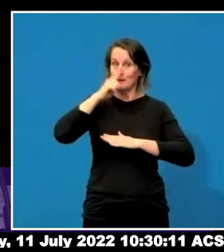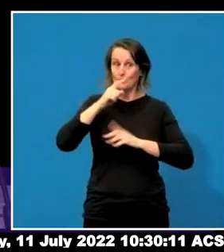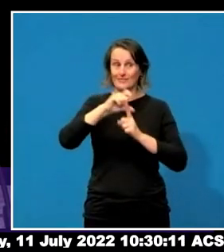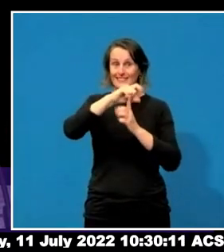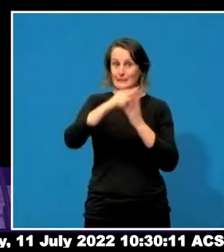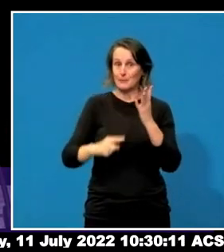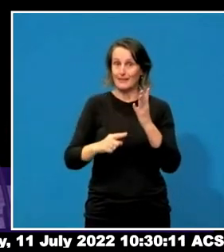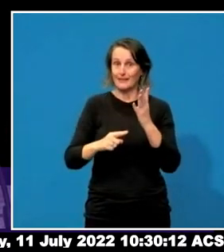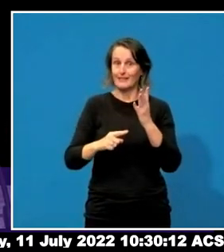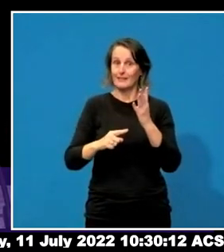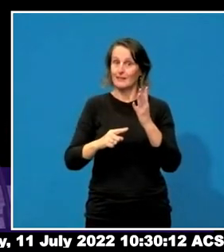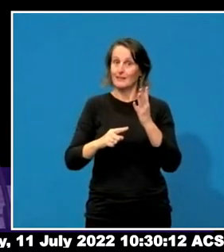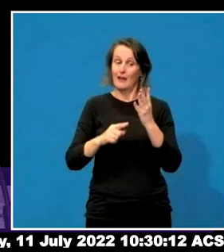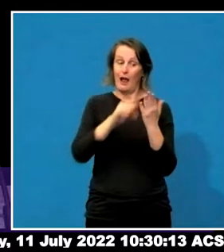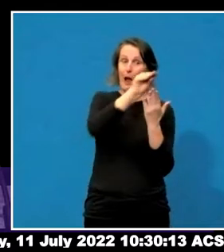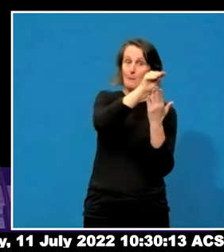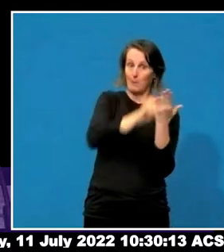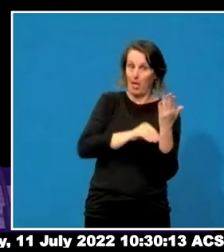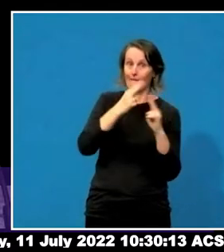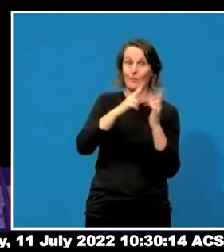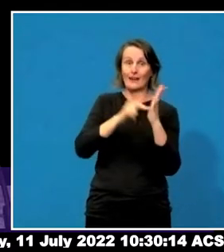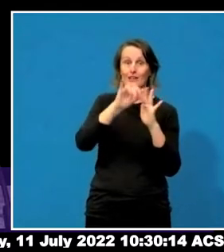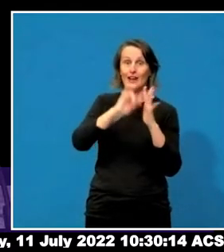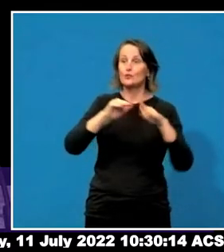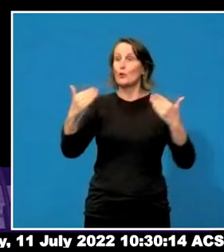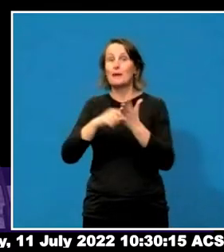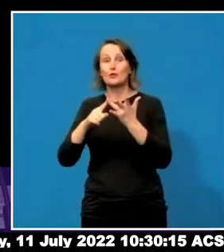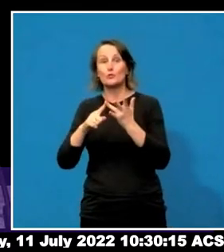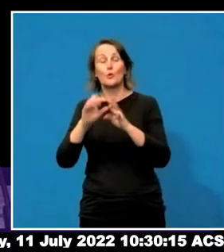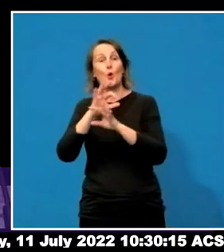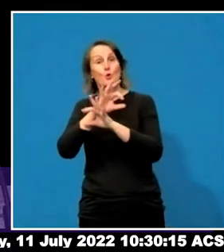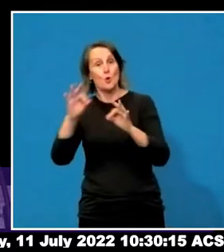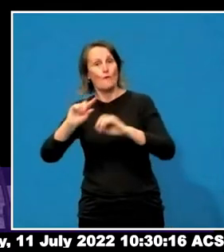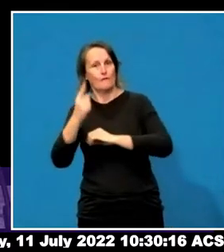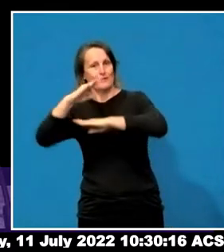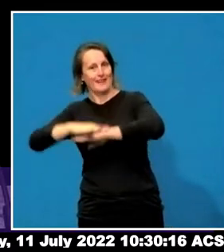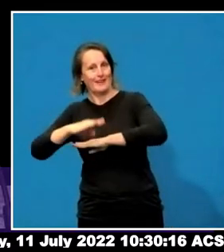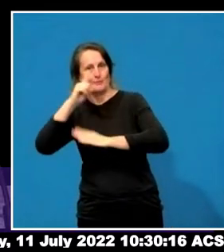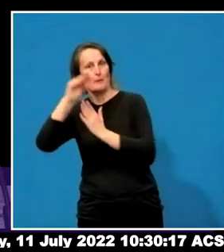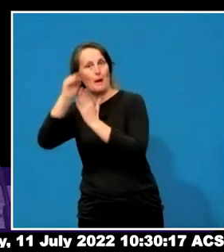applications to become NDIS participants approved than non-First Nations applicants.